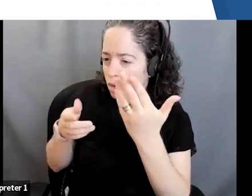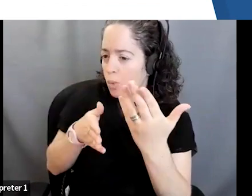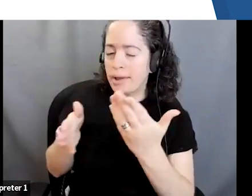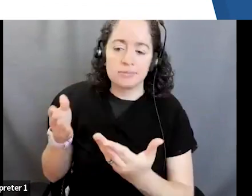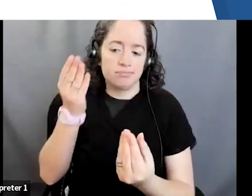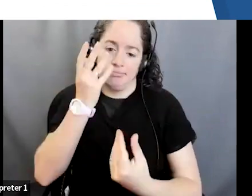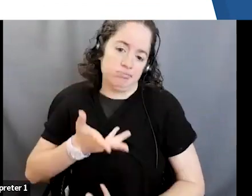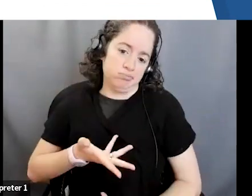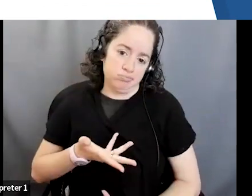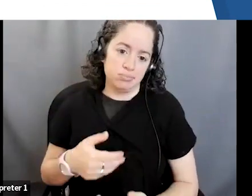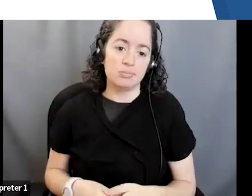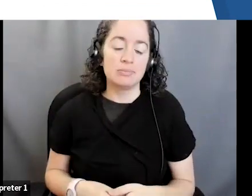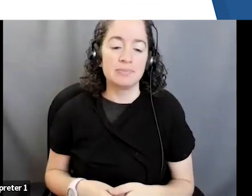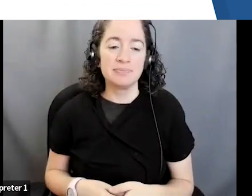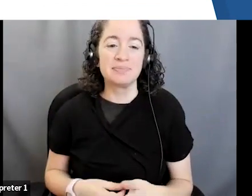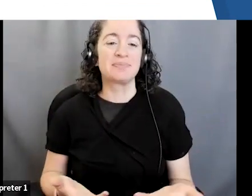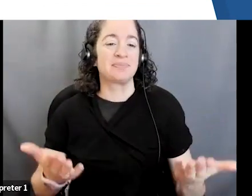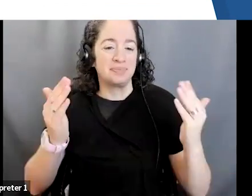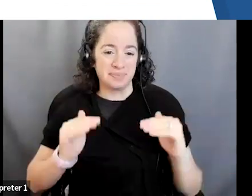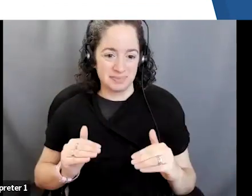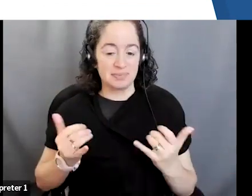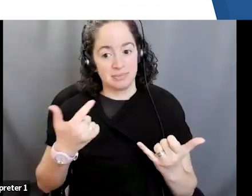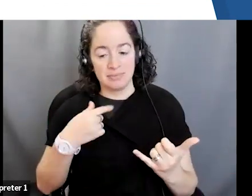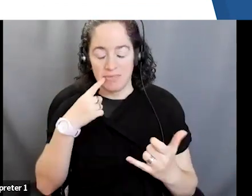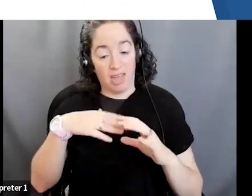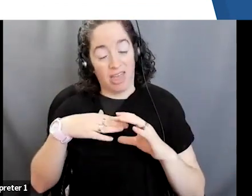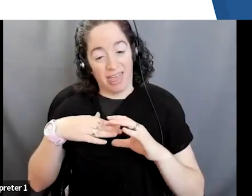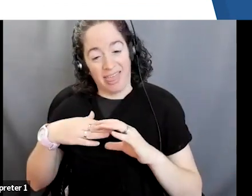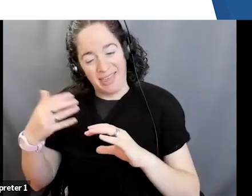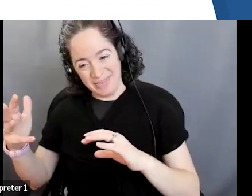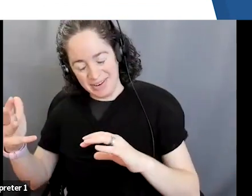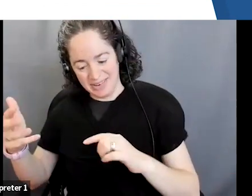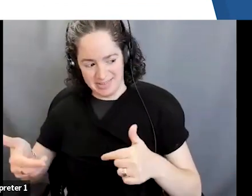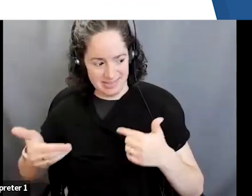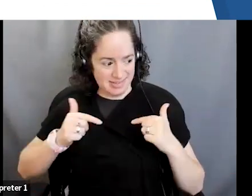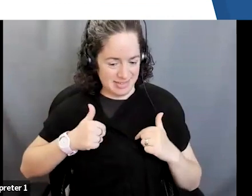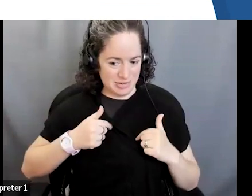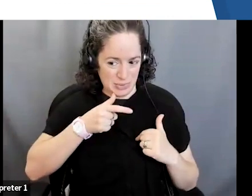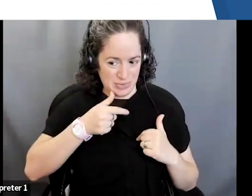Who am I? I've been talking at you. I am Amber Hinds. I'm the CEO of a company called Equalize Digital.